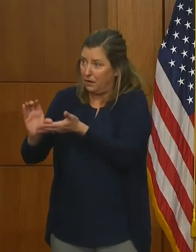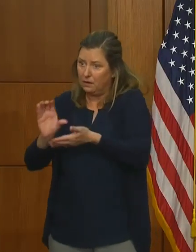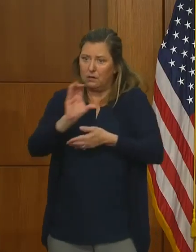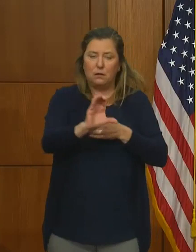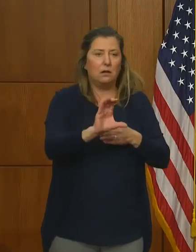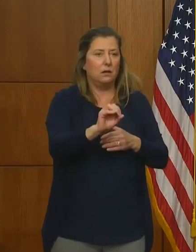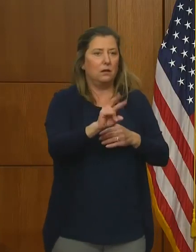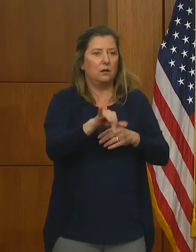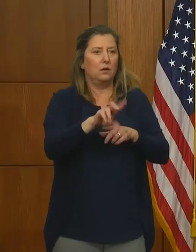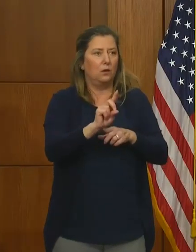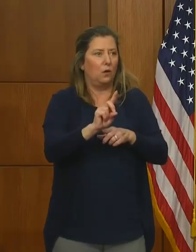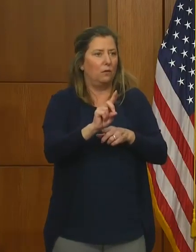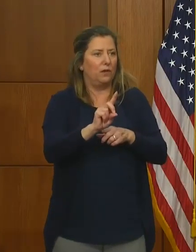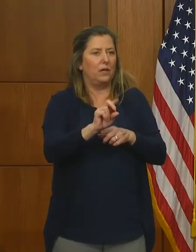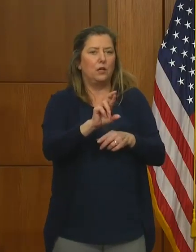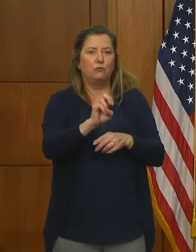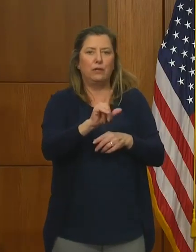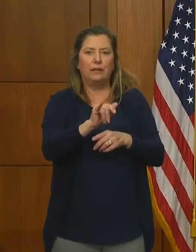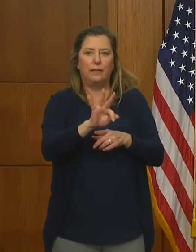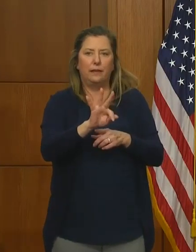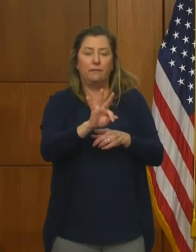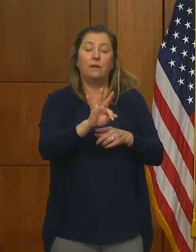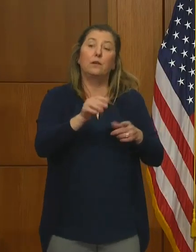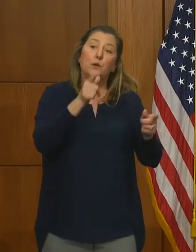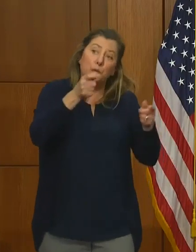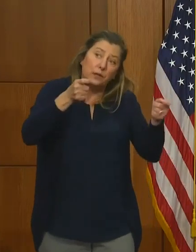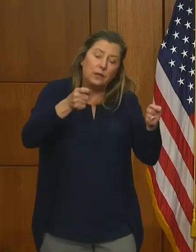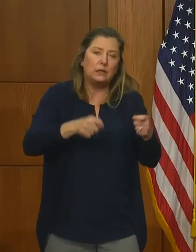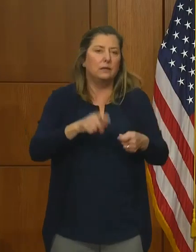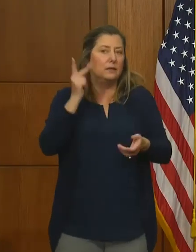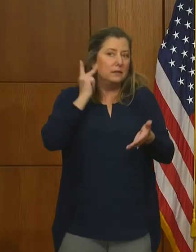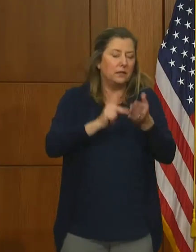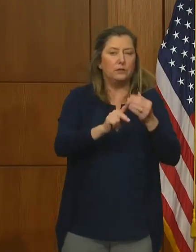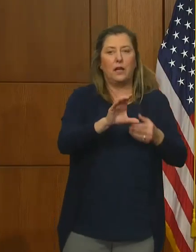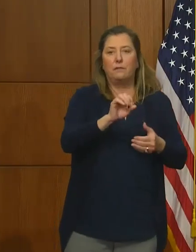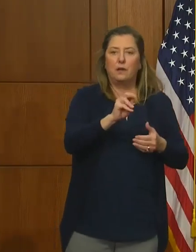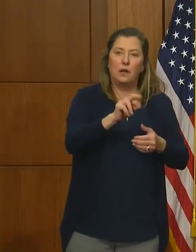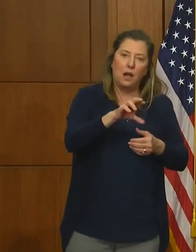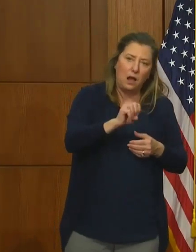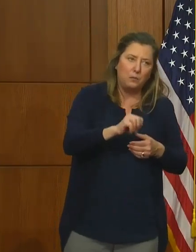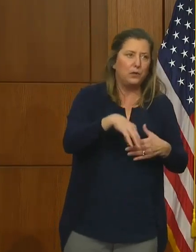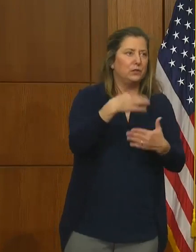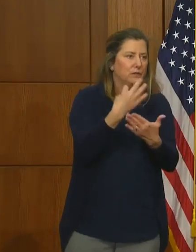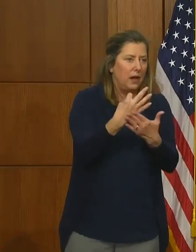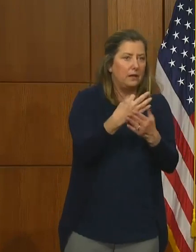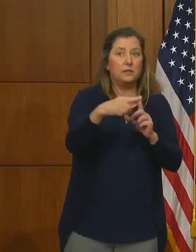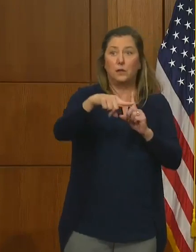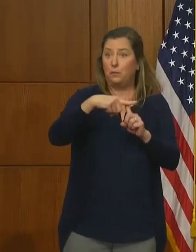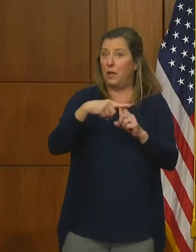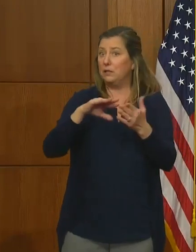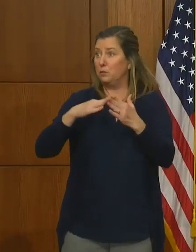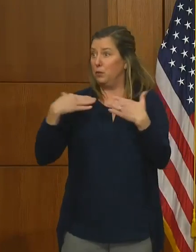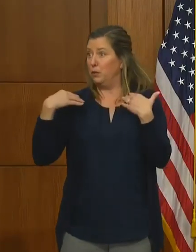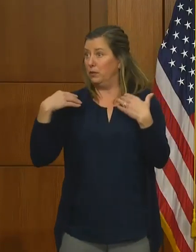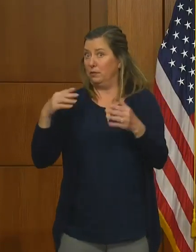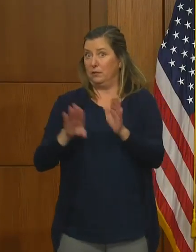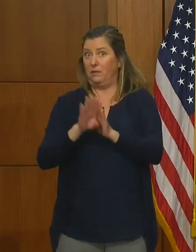WILL GO INTO COVID RELIEF FUND. AND THAT RELIEF FUND WILL BE ADMINISTERED BY OUR SECRETARY OF COMMERCE ARE SECRETARY